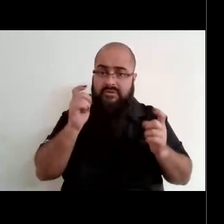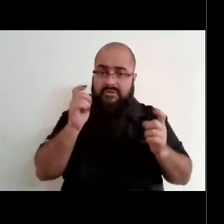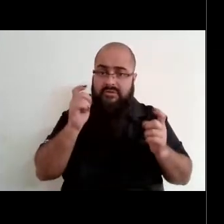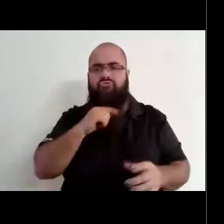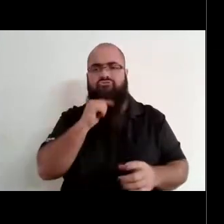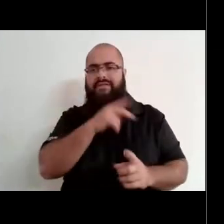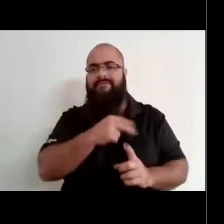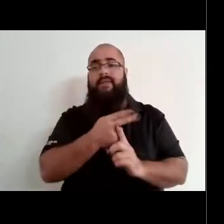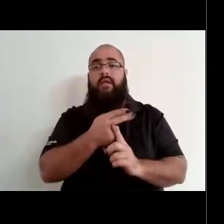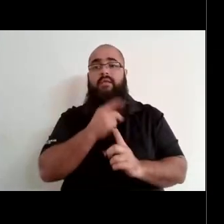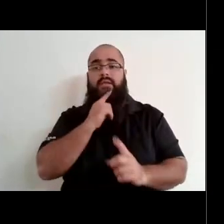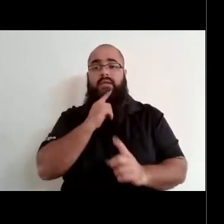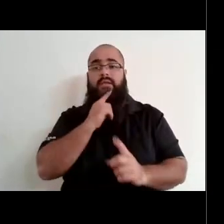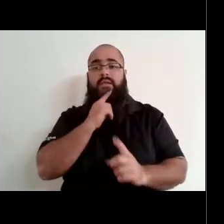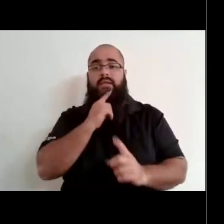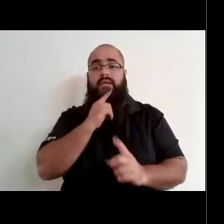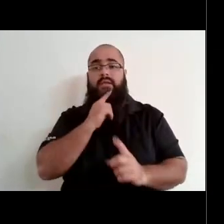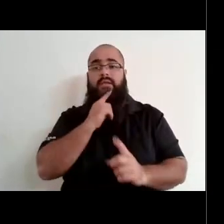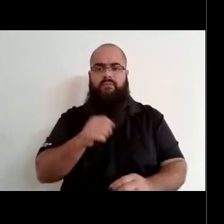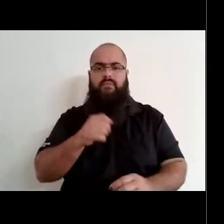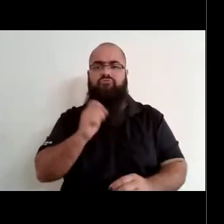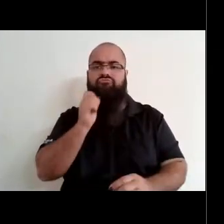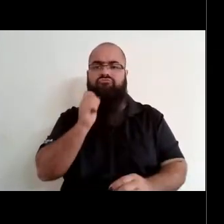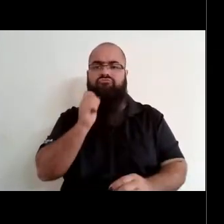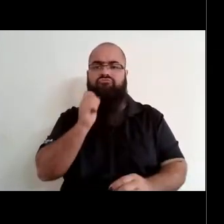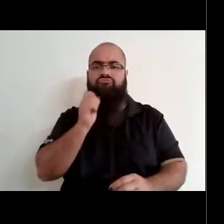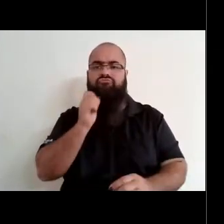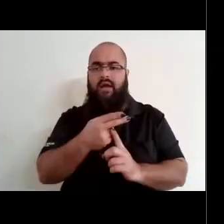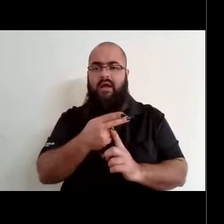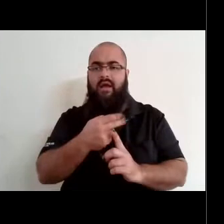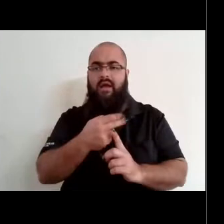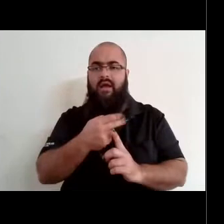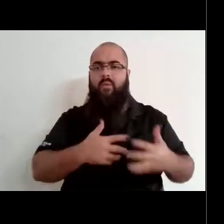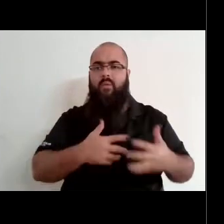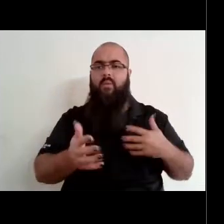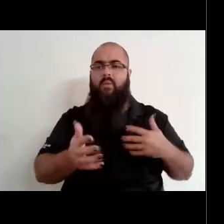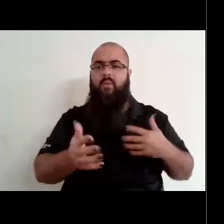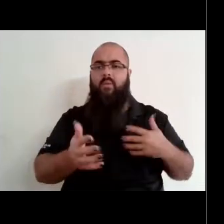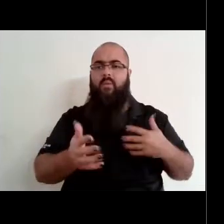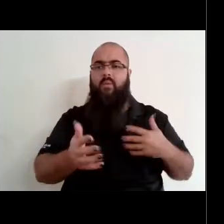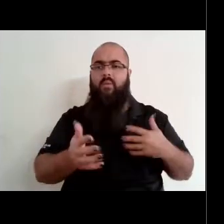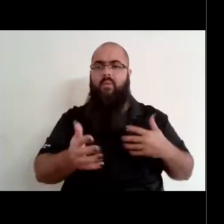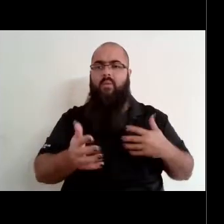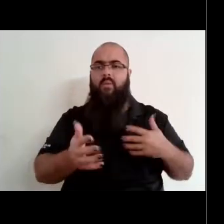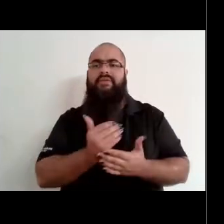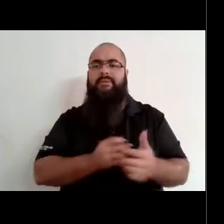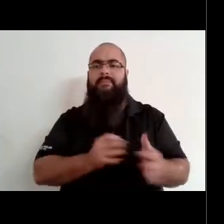for clients to engage with services, and they work collaboratively with the lawyer and with the social support workers.